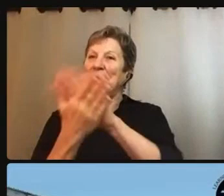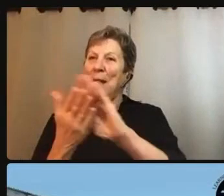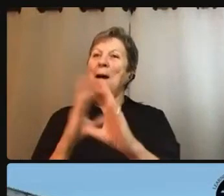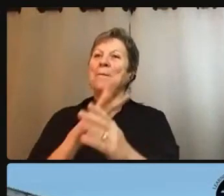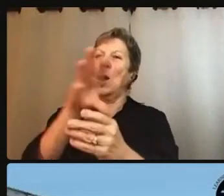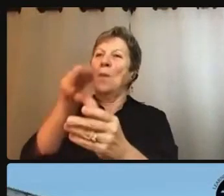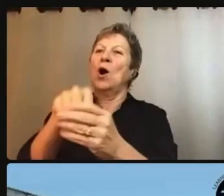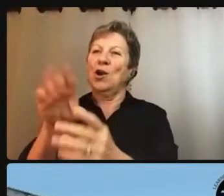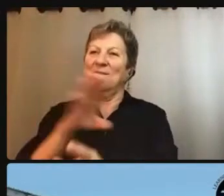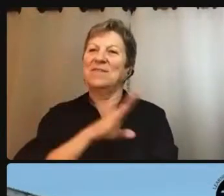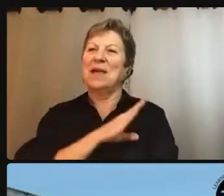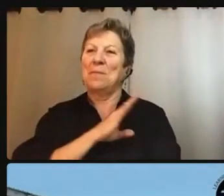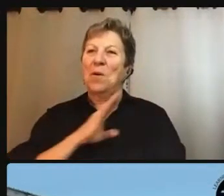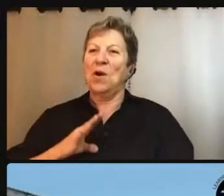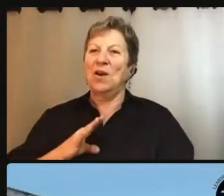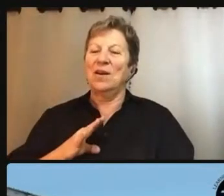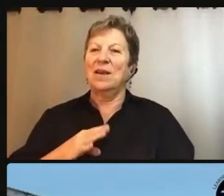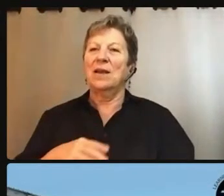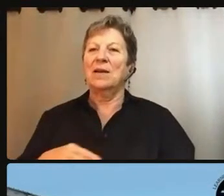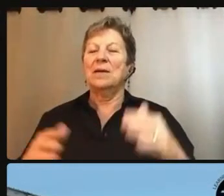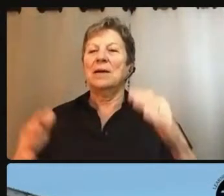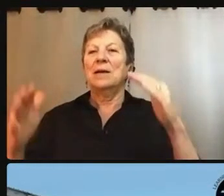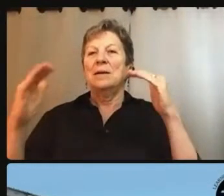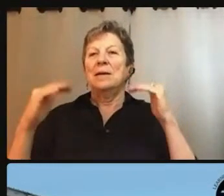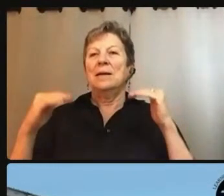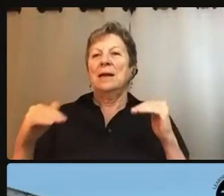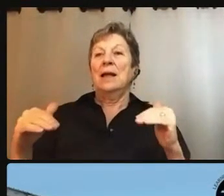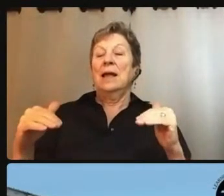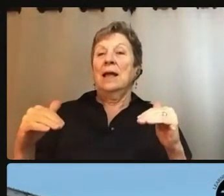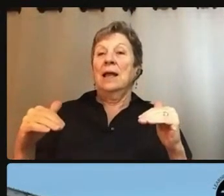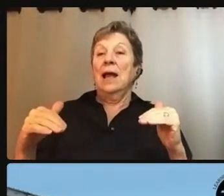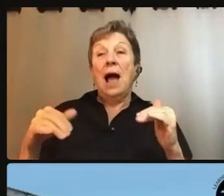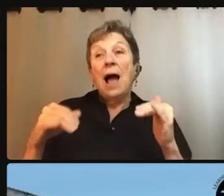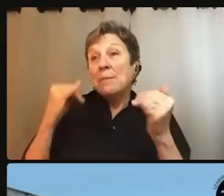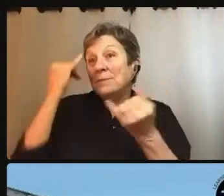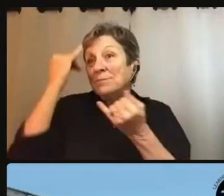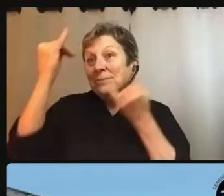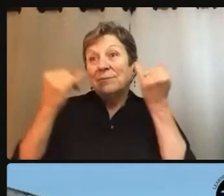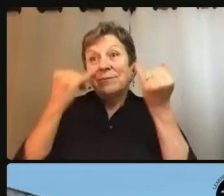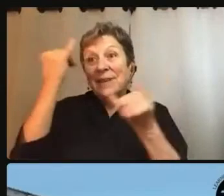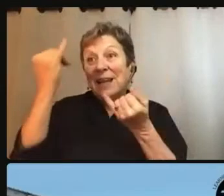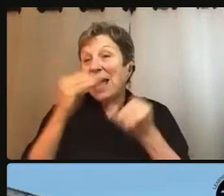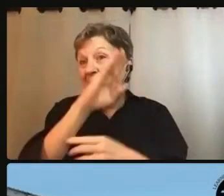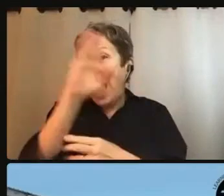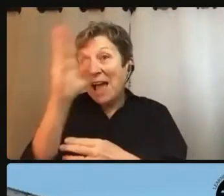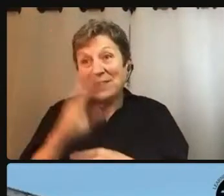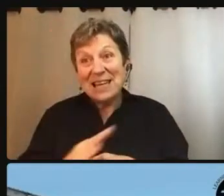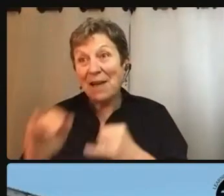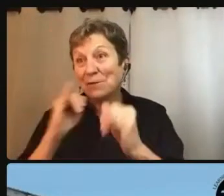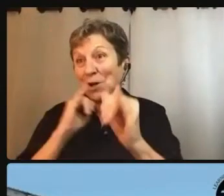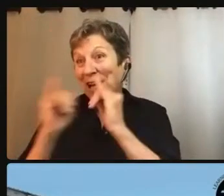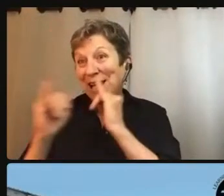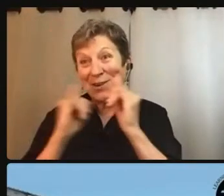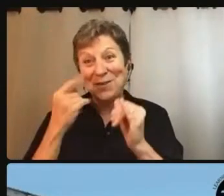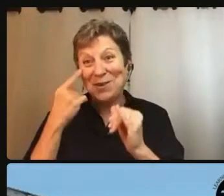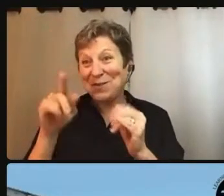LIKE TO FOCUS ON IN.